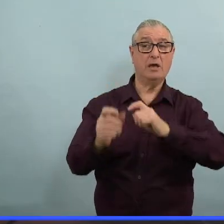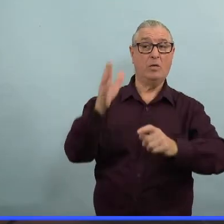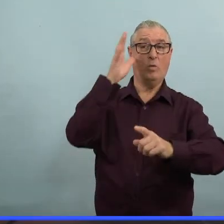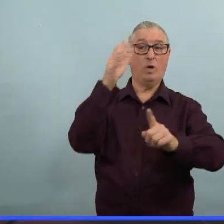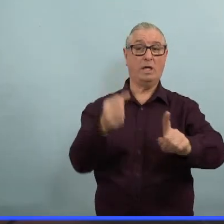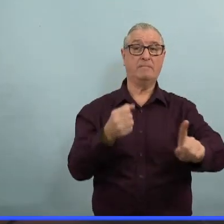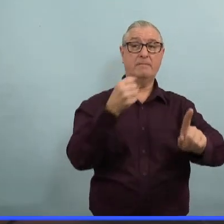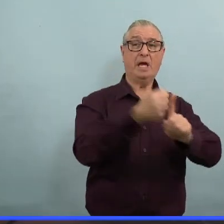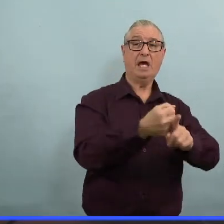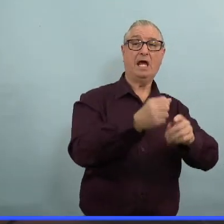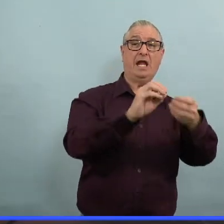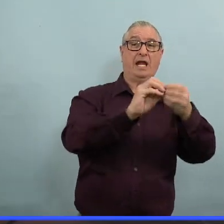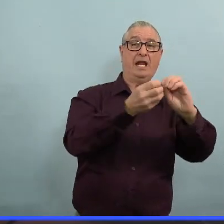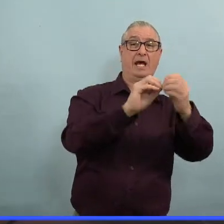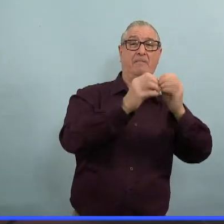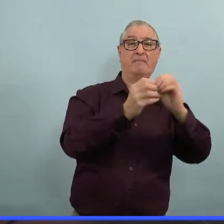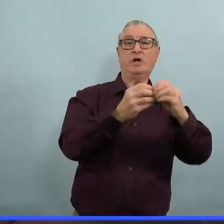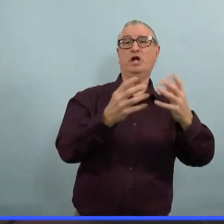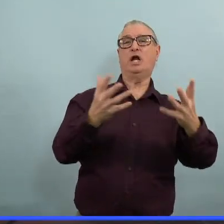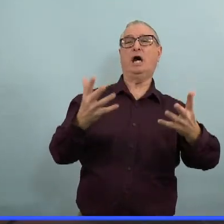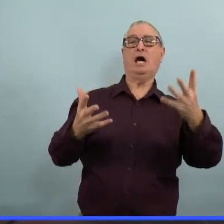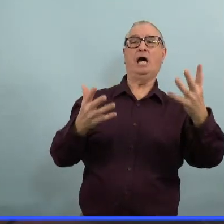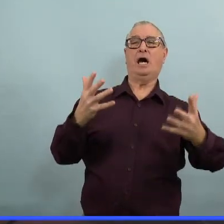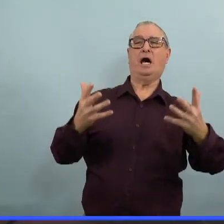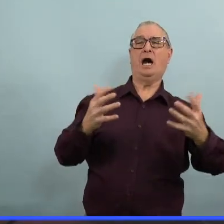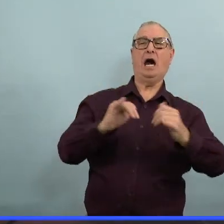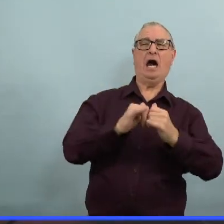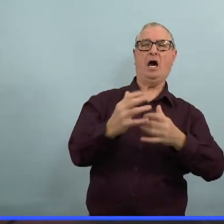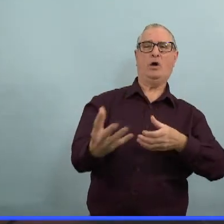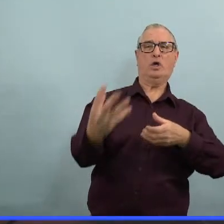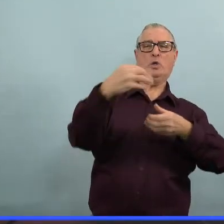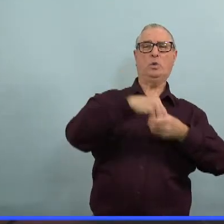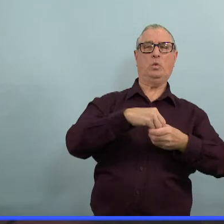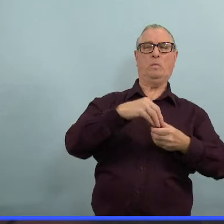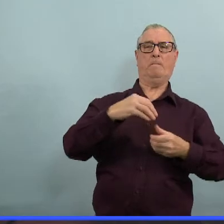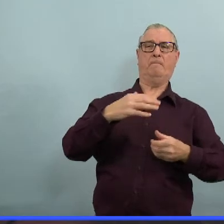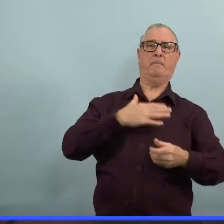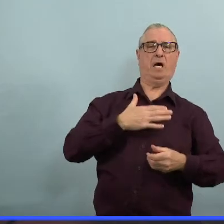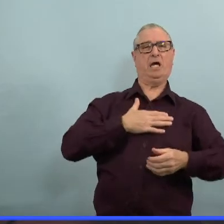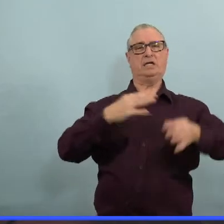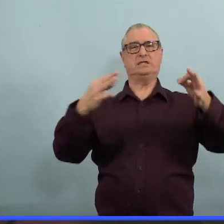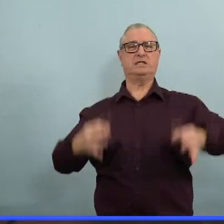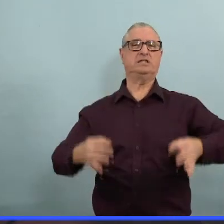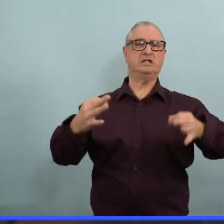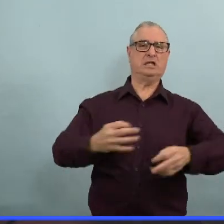we talk about why we move things very cautiously to see those effects um and because you're right